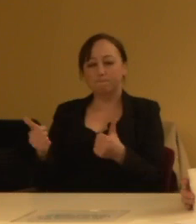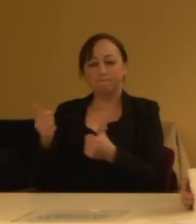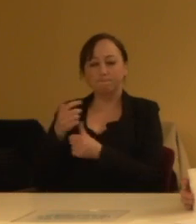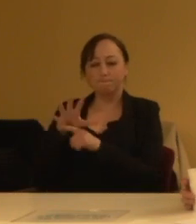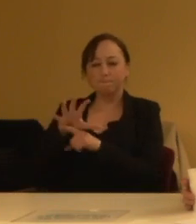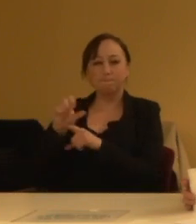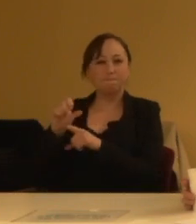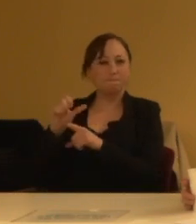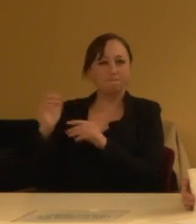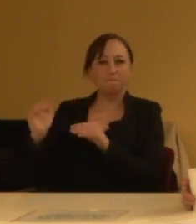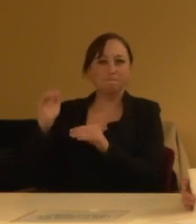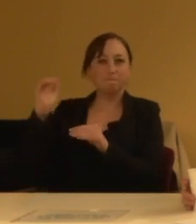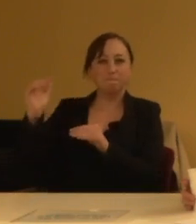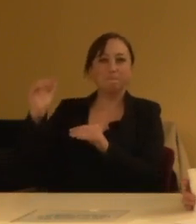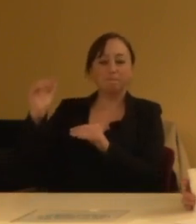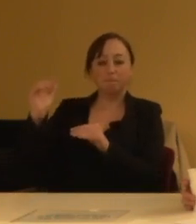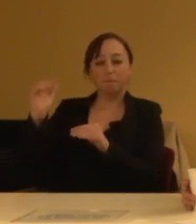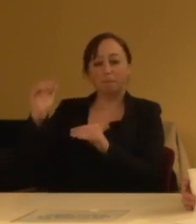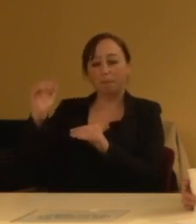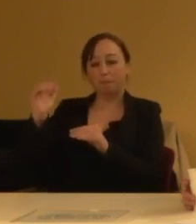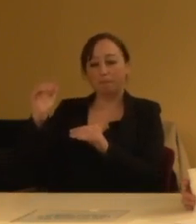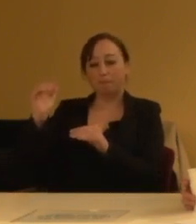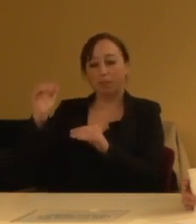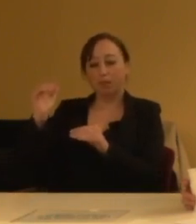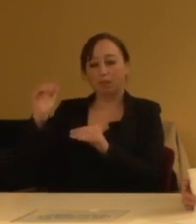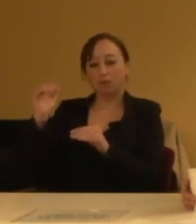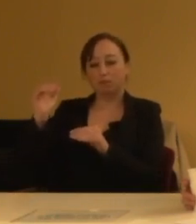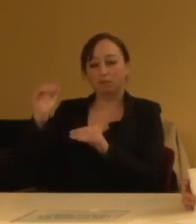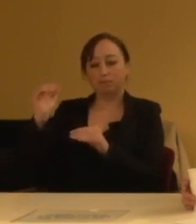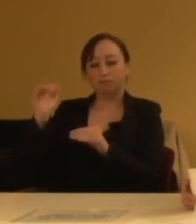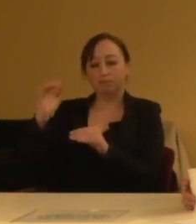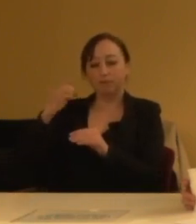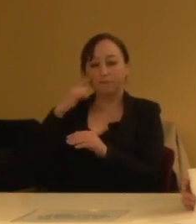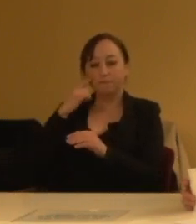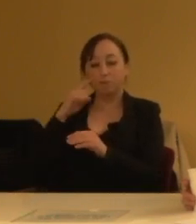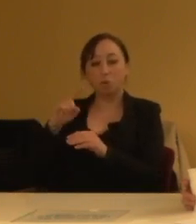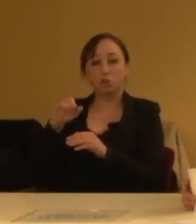in dramaturgy, and George C. Wolff, who's like a genius,